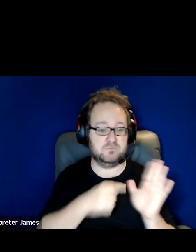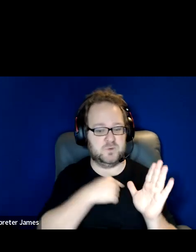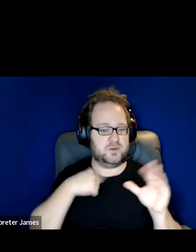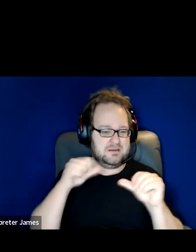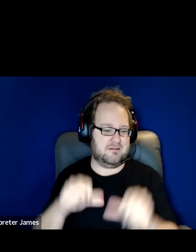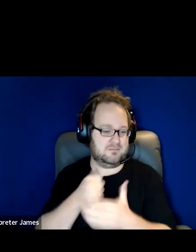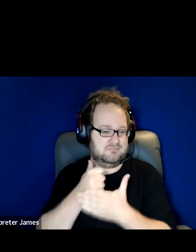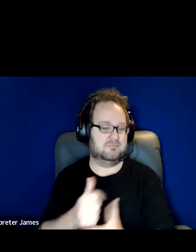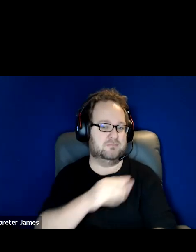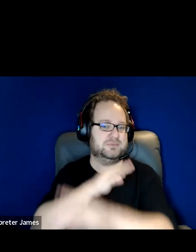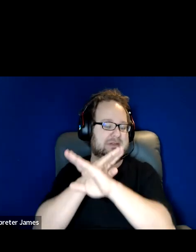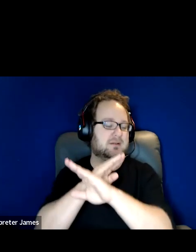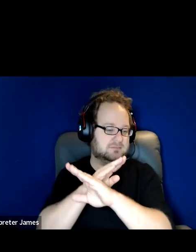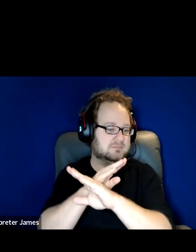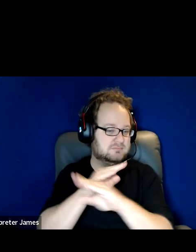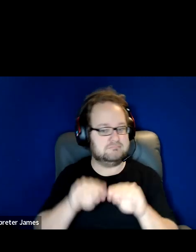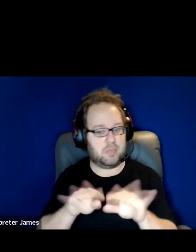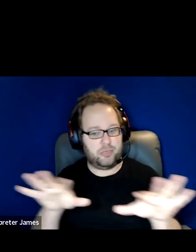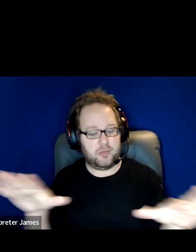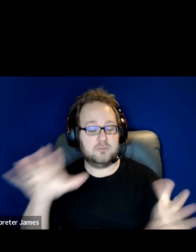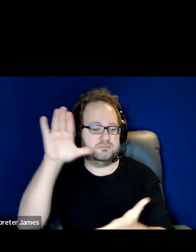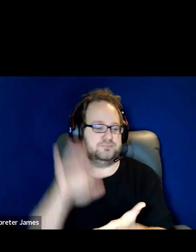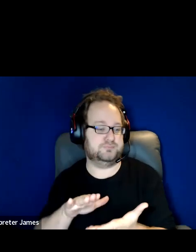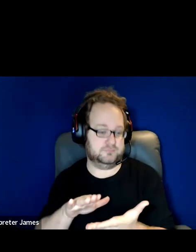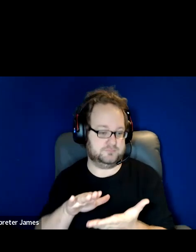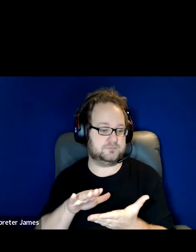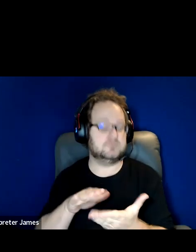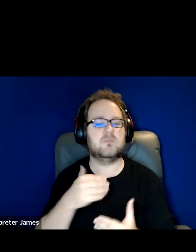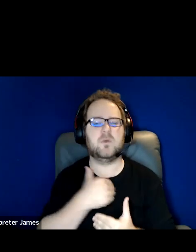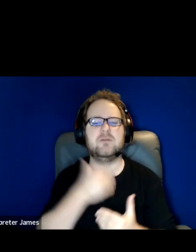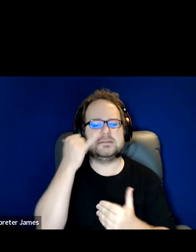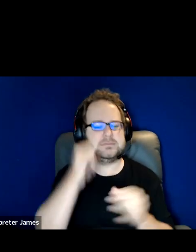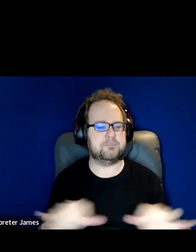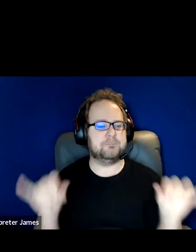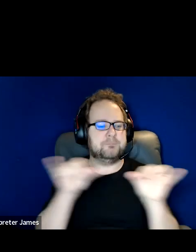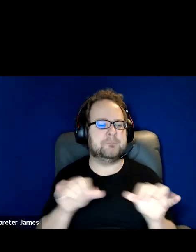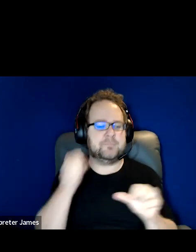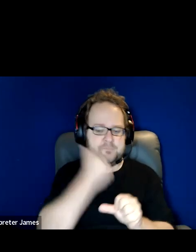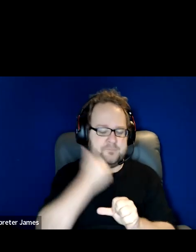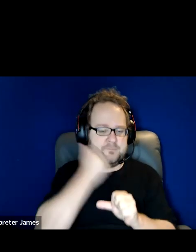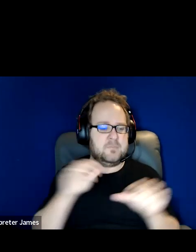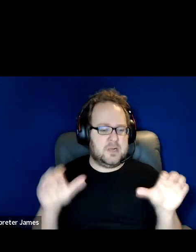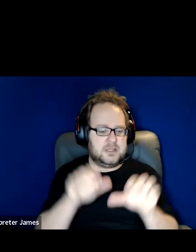And we also have everyday actions, the same we've always had such as covering coughs and sneezing